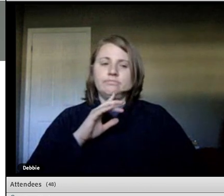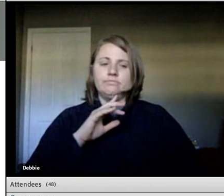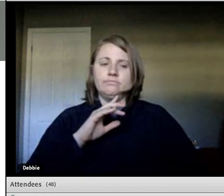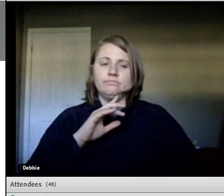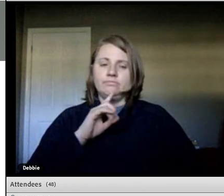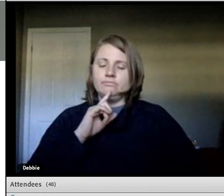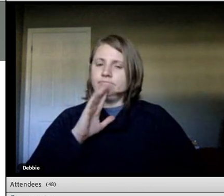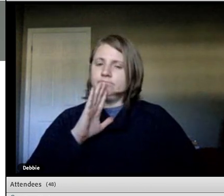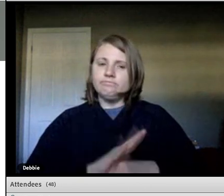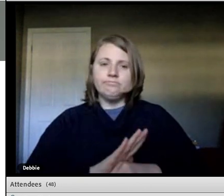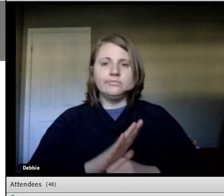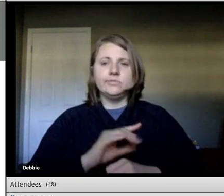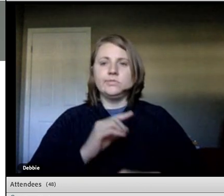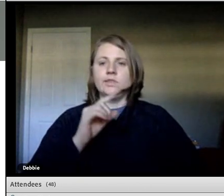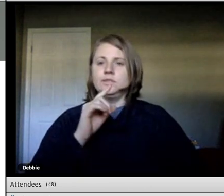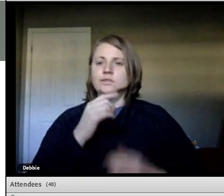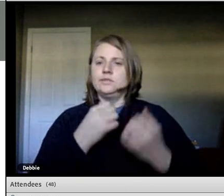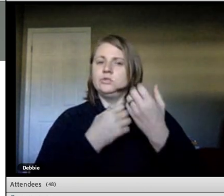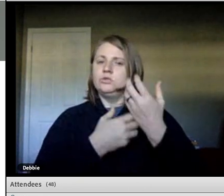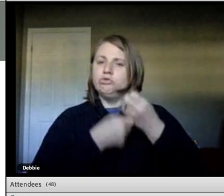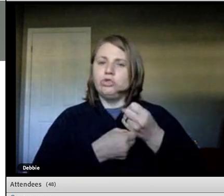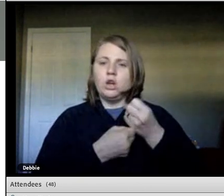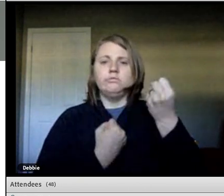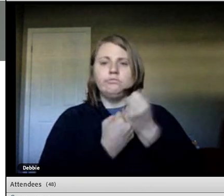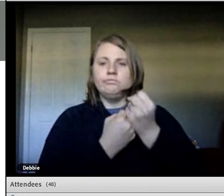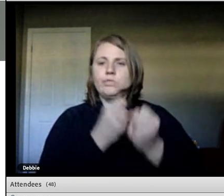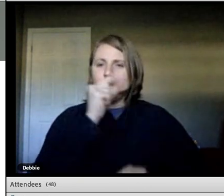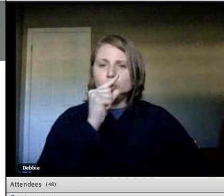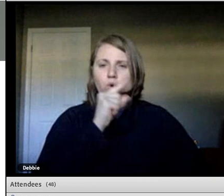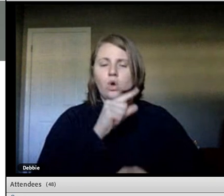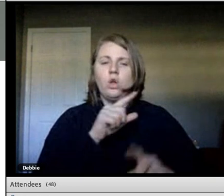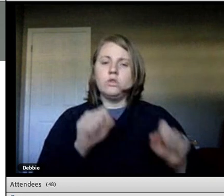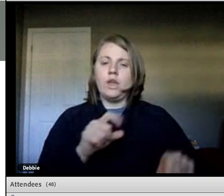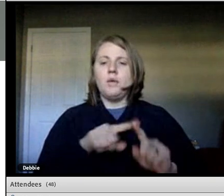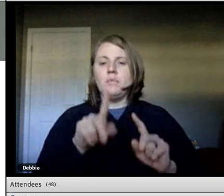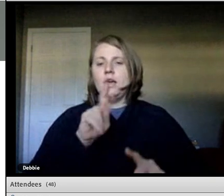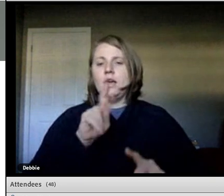but you have to create accounts and keep making sure you log in on those different devices.